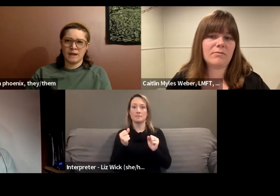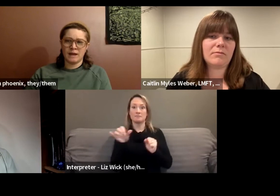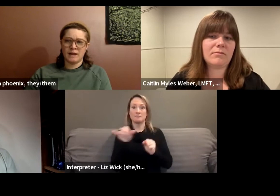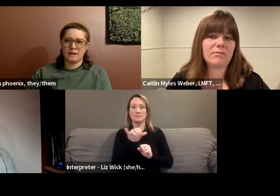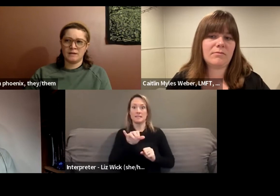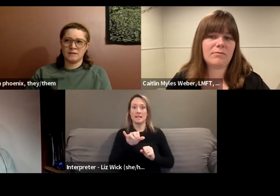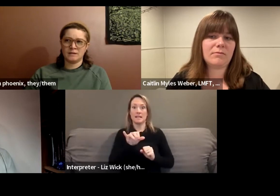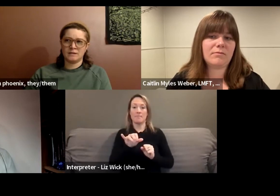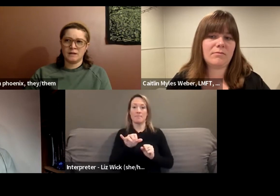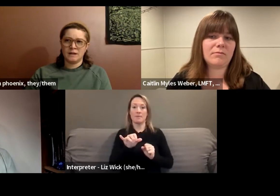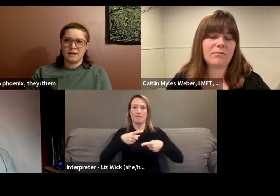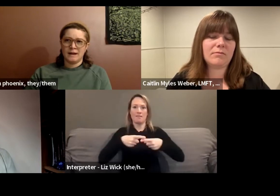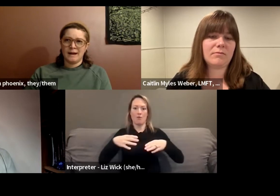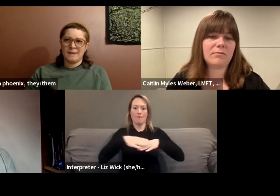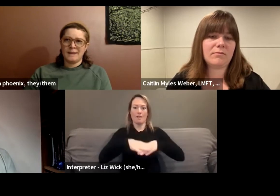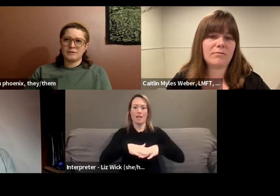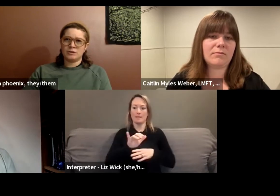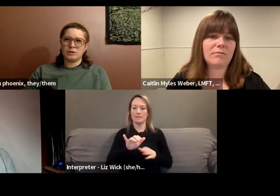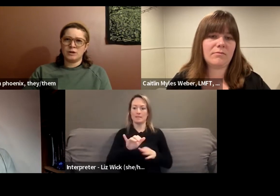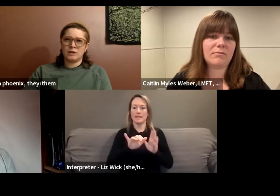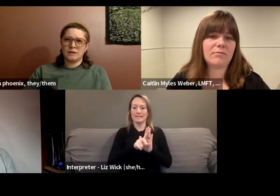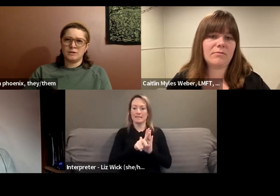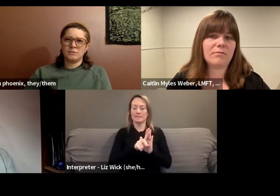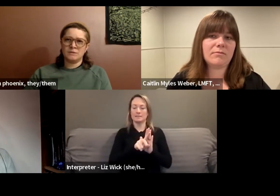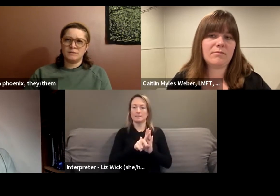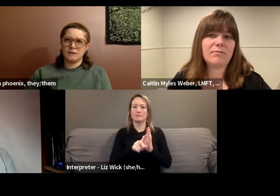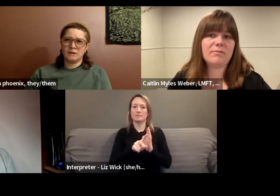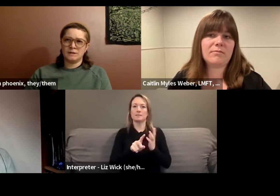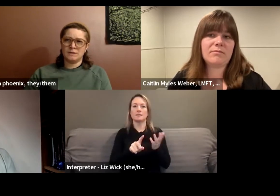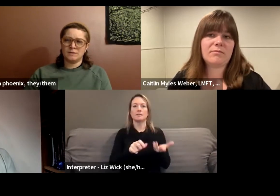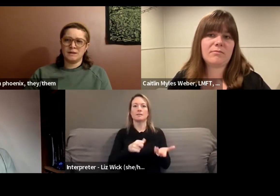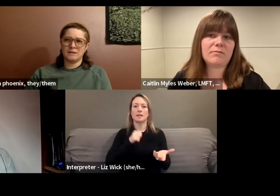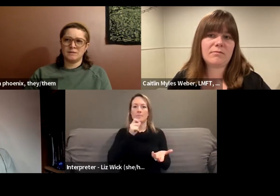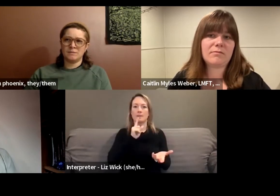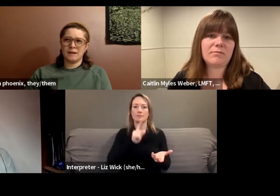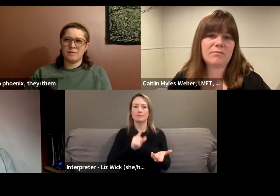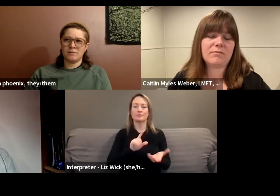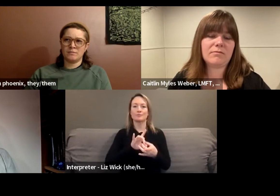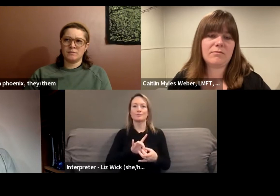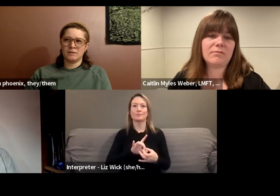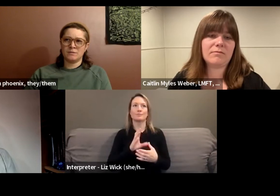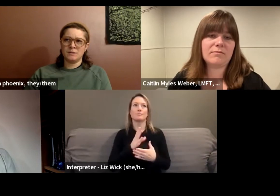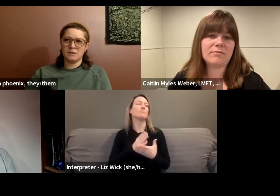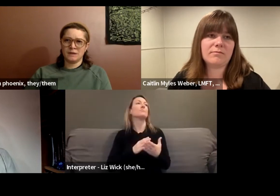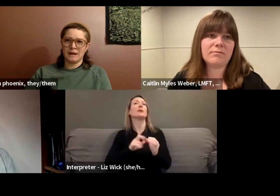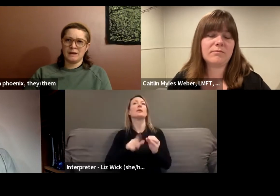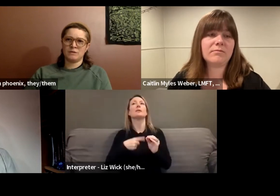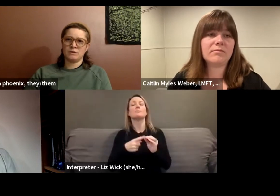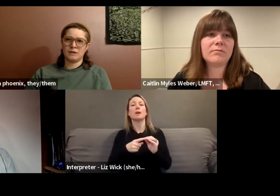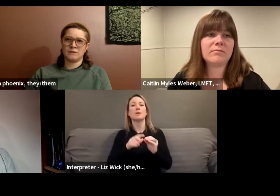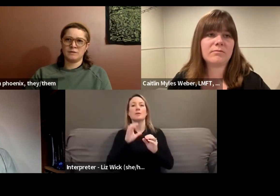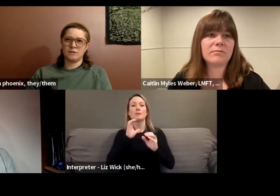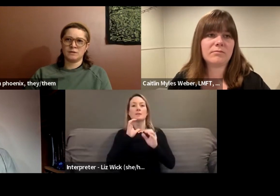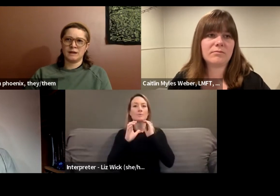and I'm not sure in terms of the piece about communicating with trans folks,